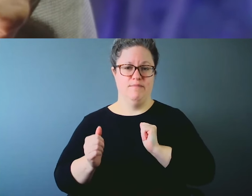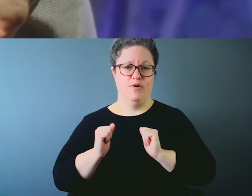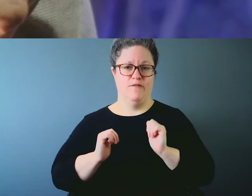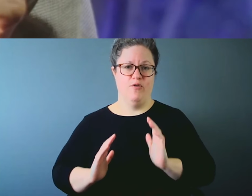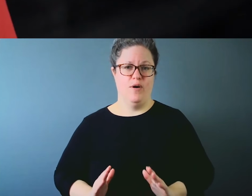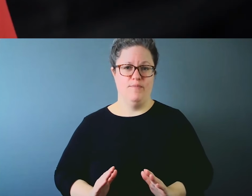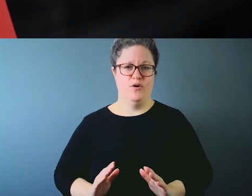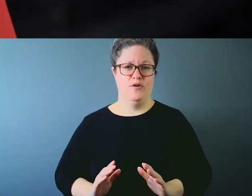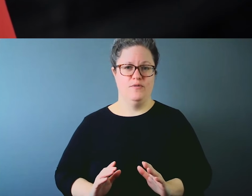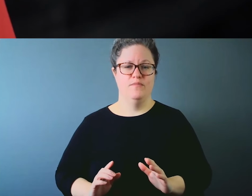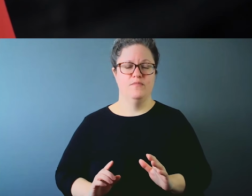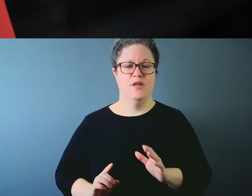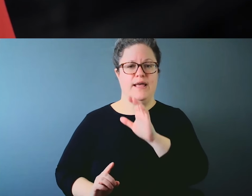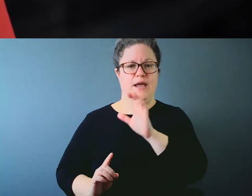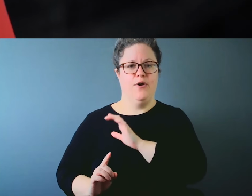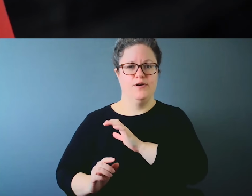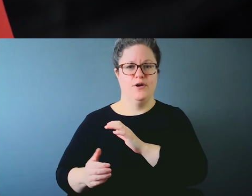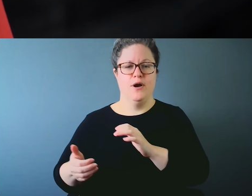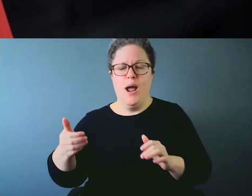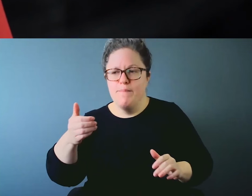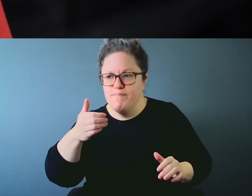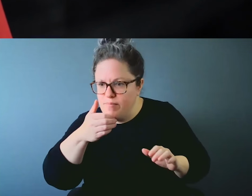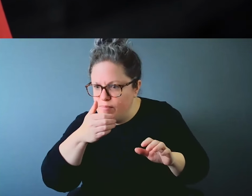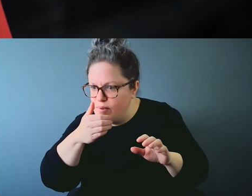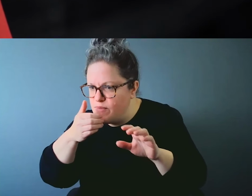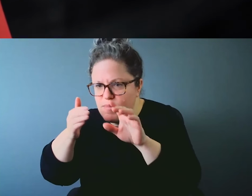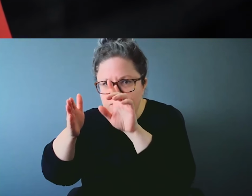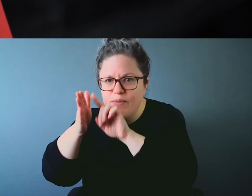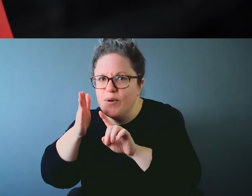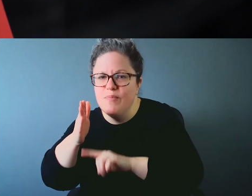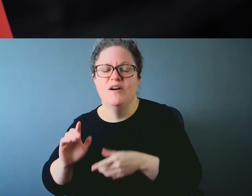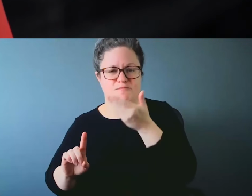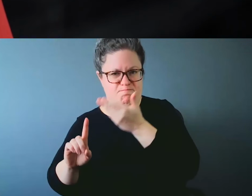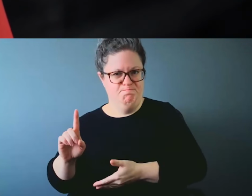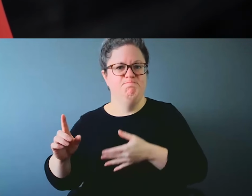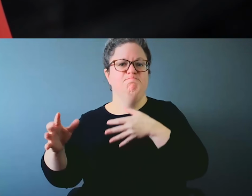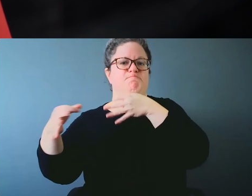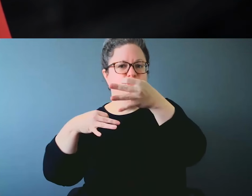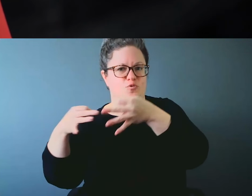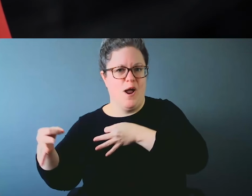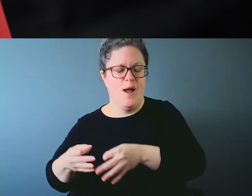she describes a great deal of what's going on. So someone blind or visually impaired person in the